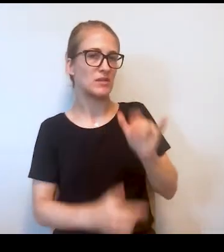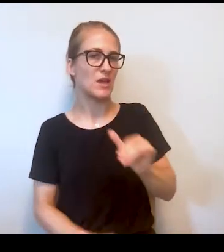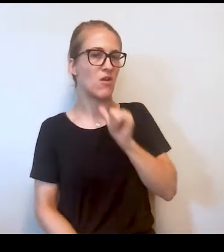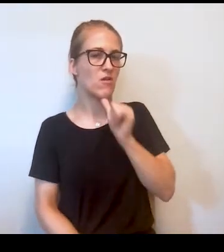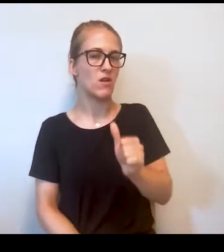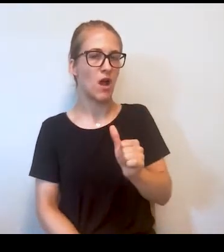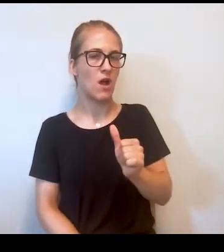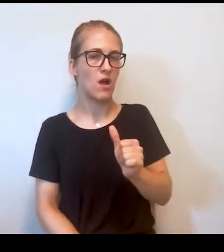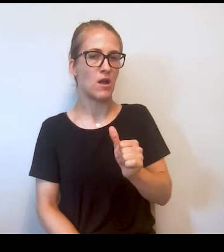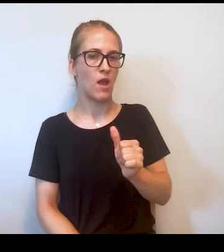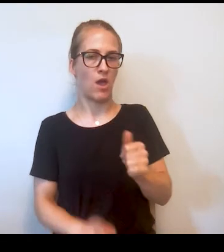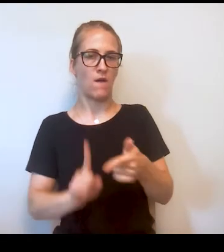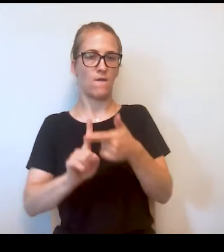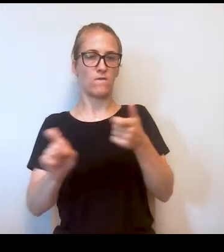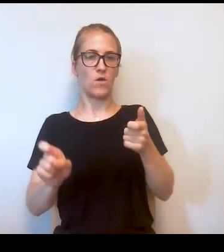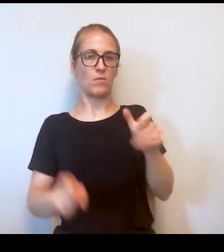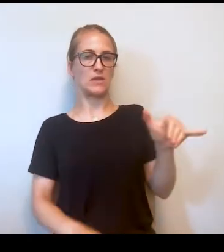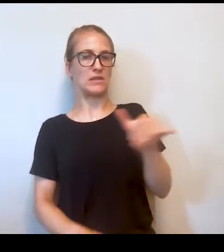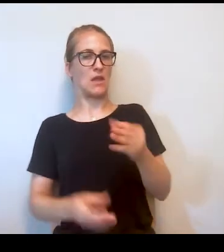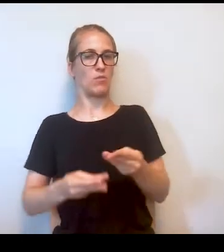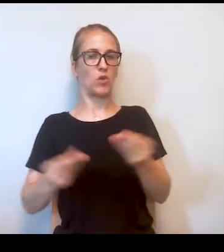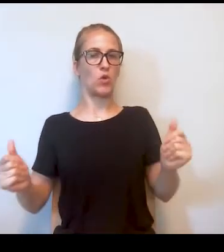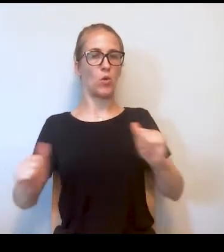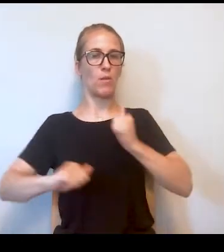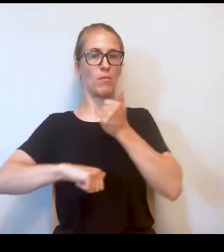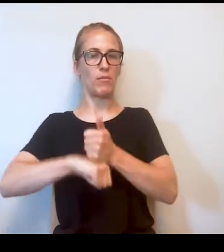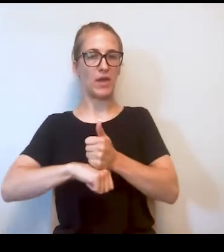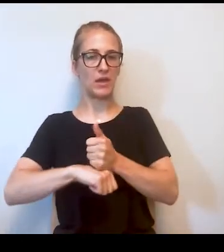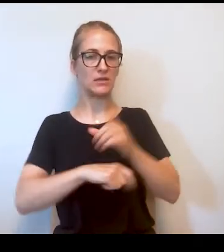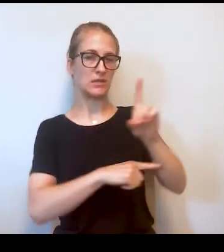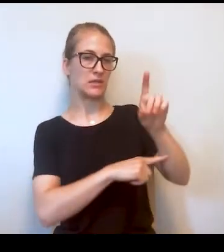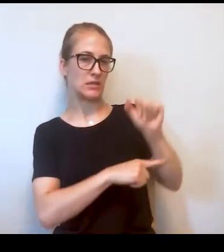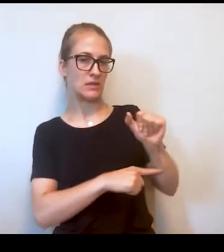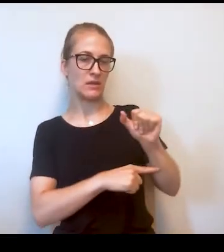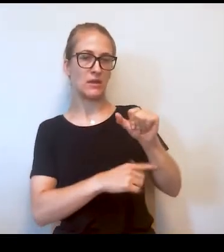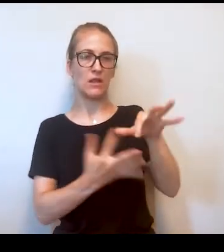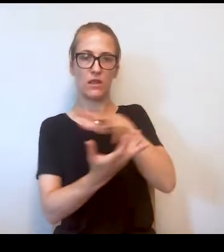from this same cure-based disability-eradication model.